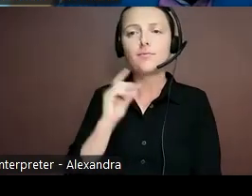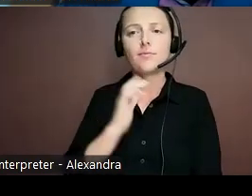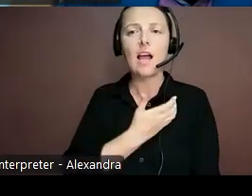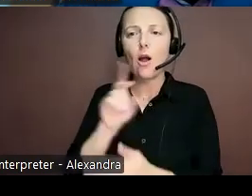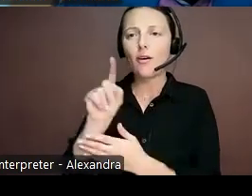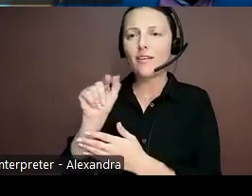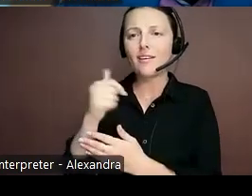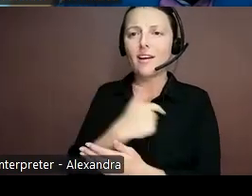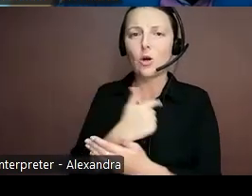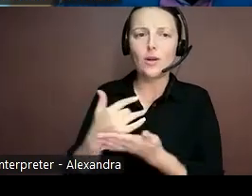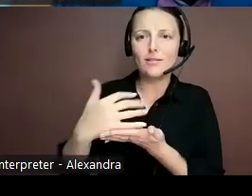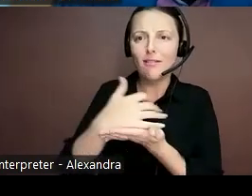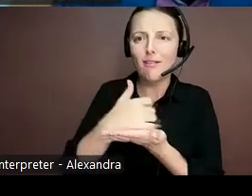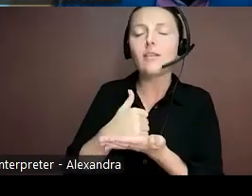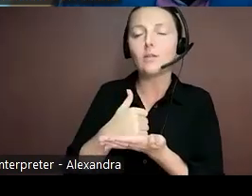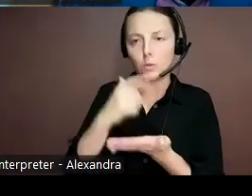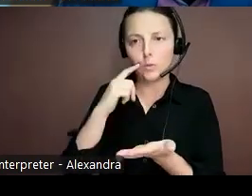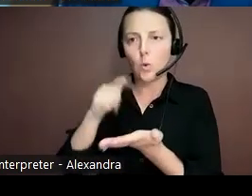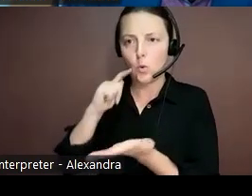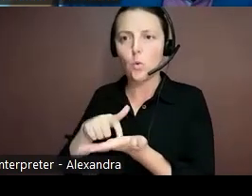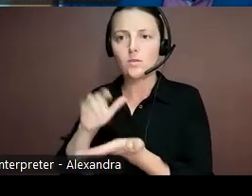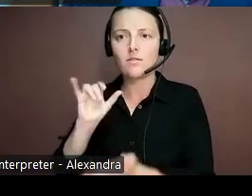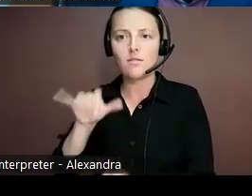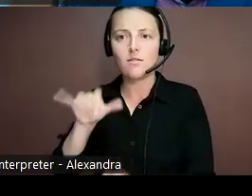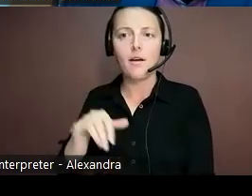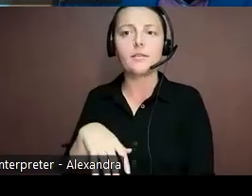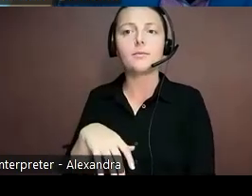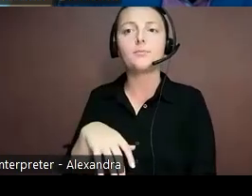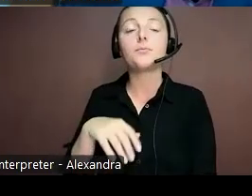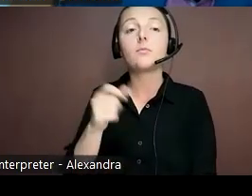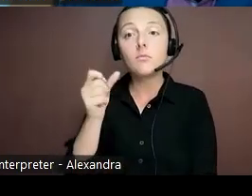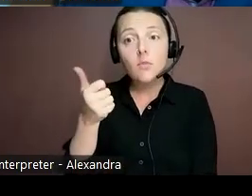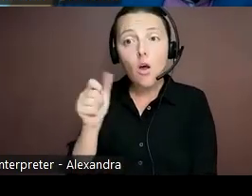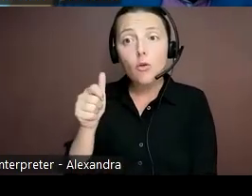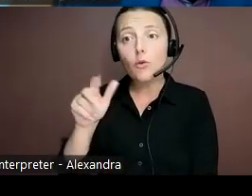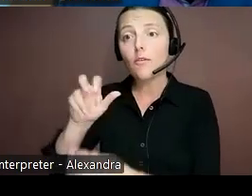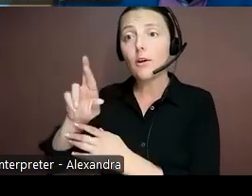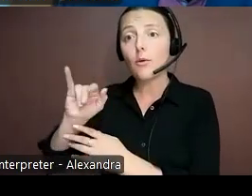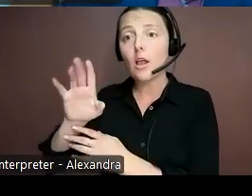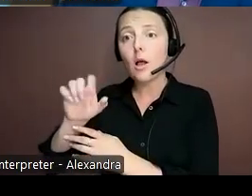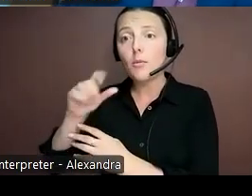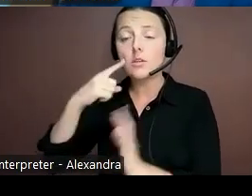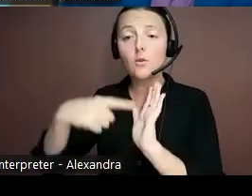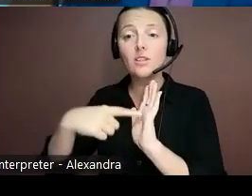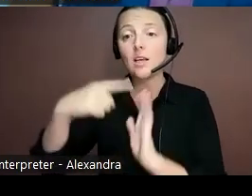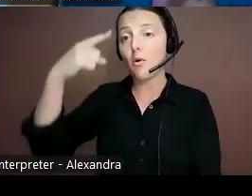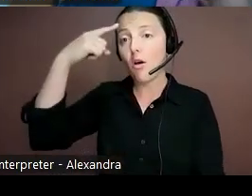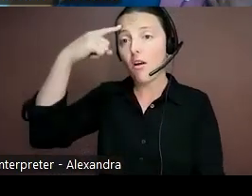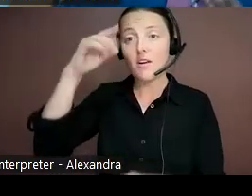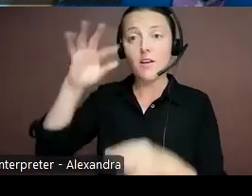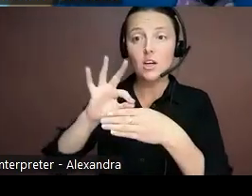um for some of these uh variables like cognitive functioning the level of symptoms uh person's